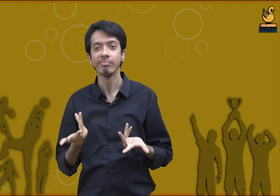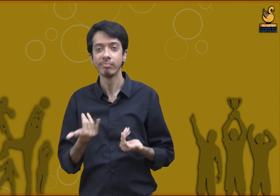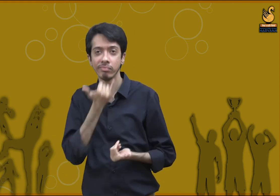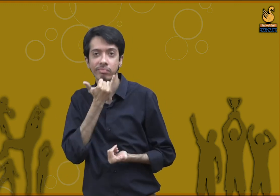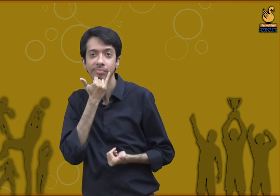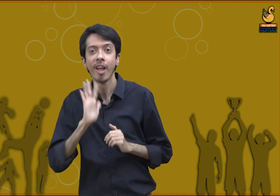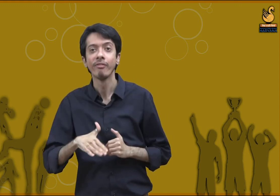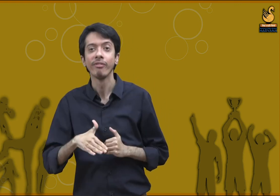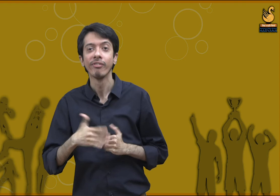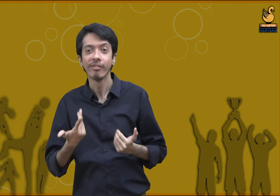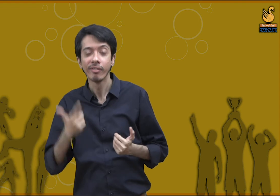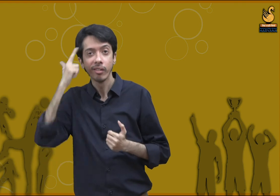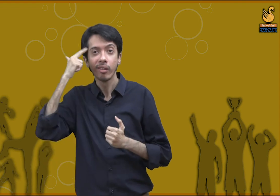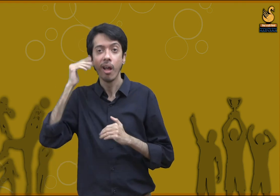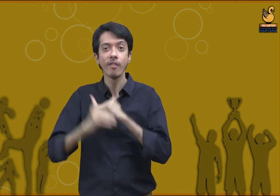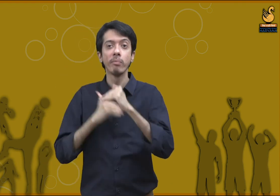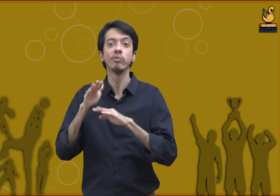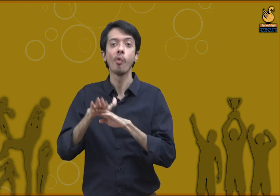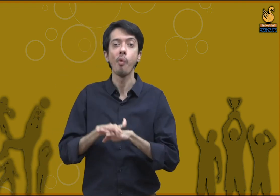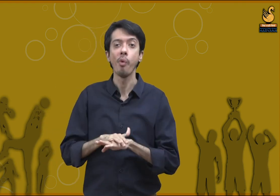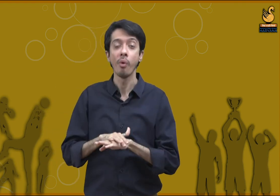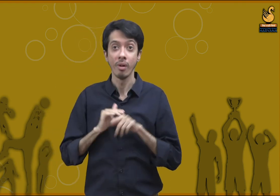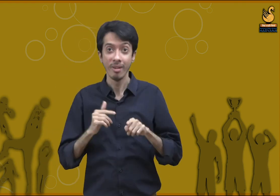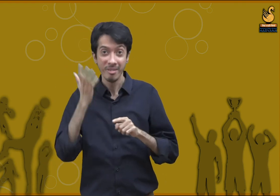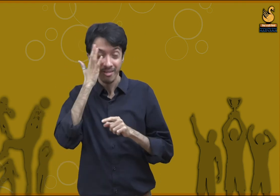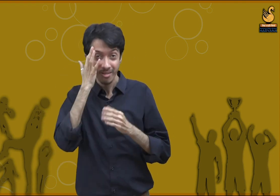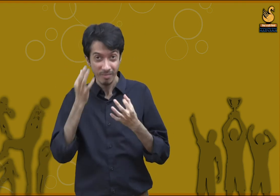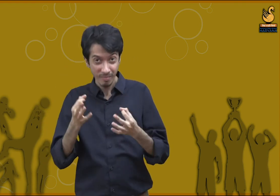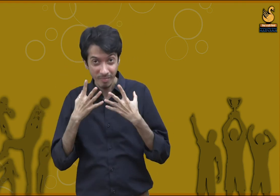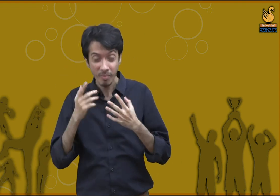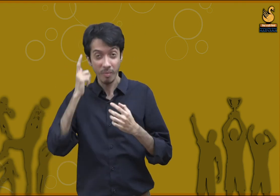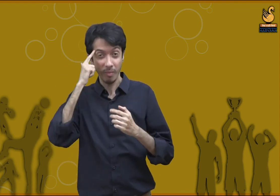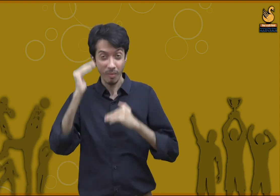to perform any task properly and our brain will also develop slowly.